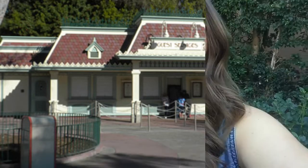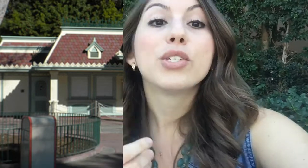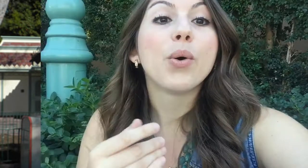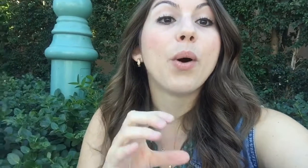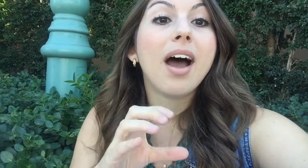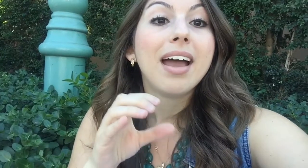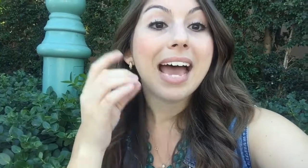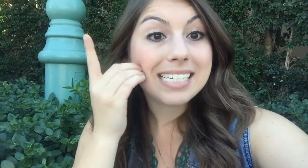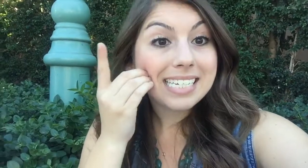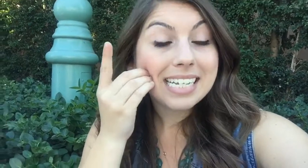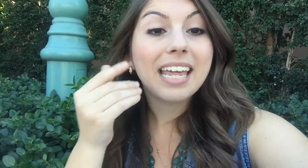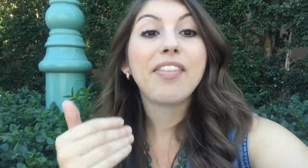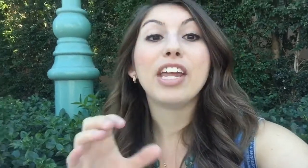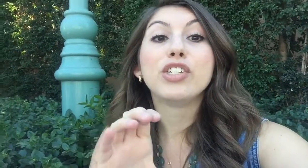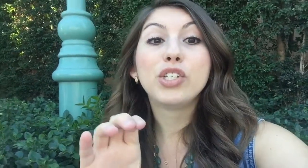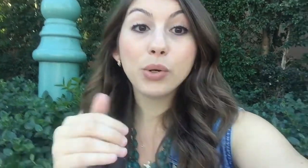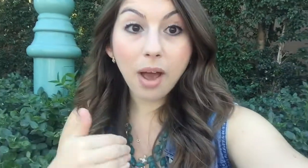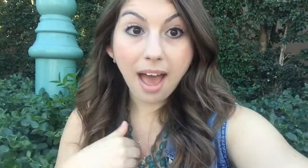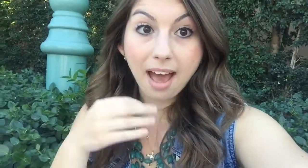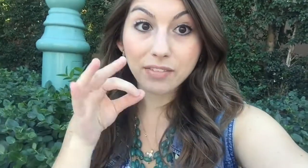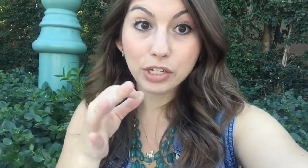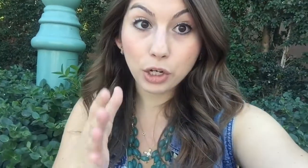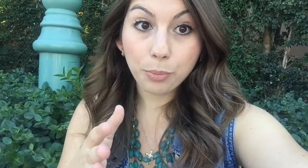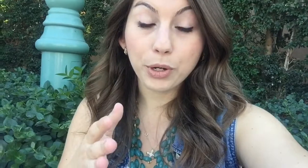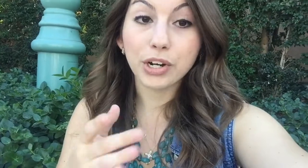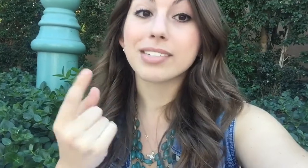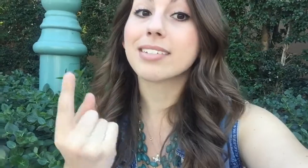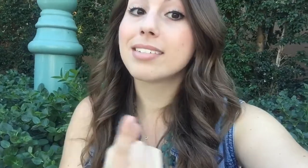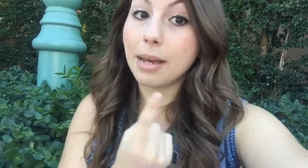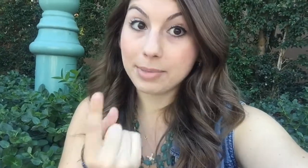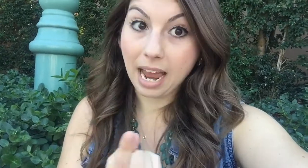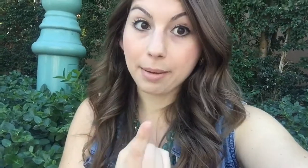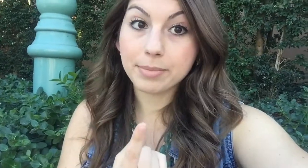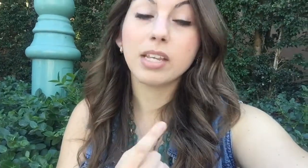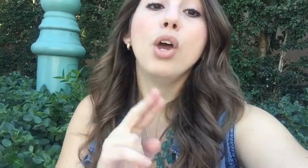So, at Disneyland they do have interpreters...sometimes.